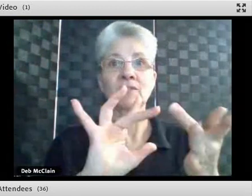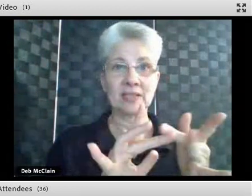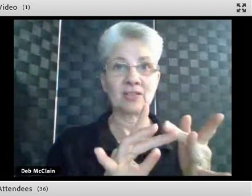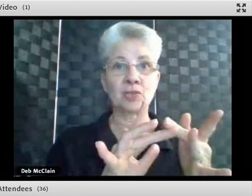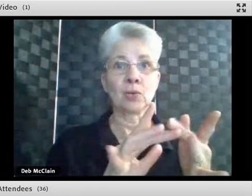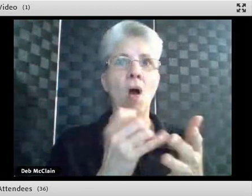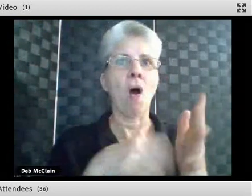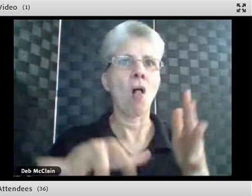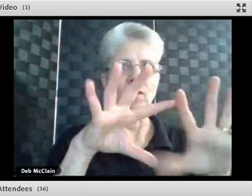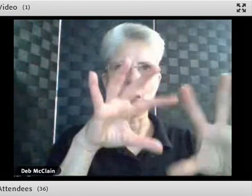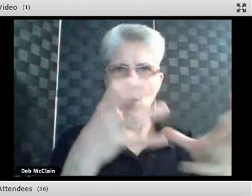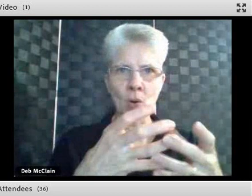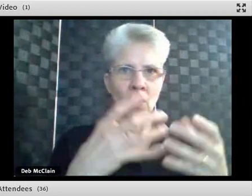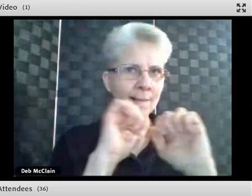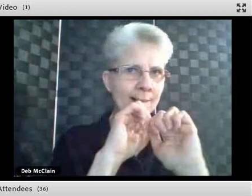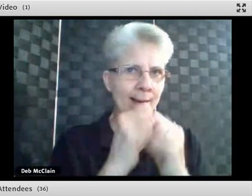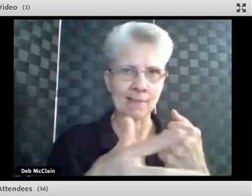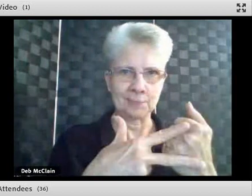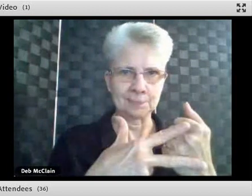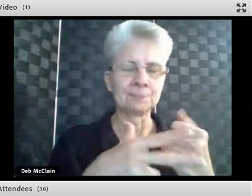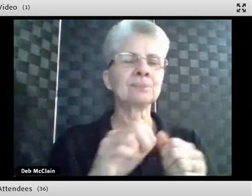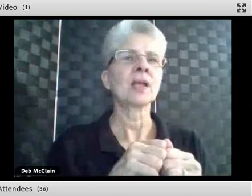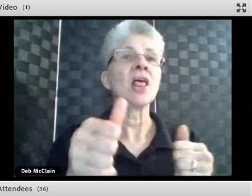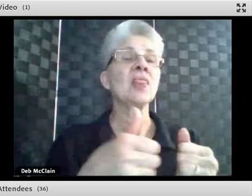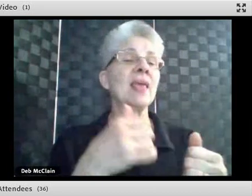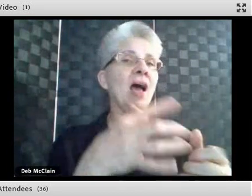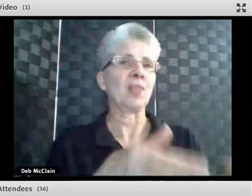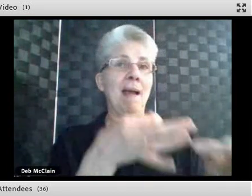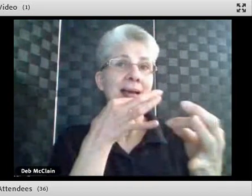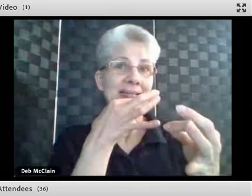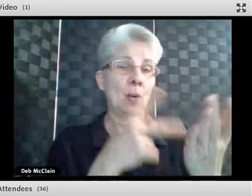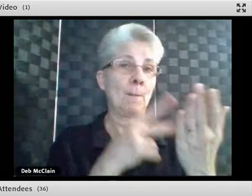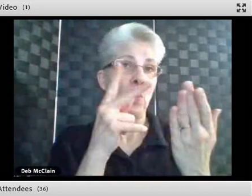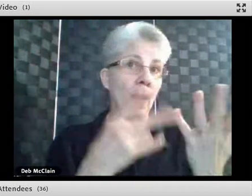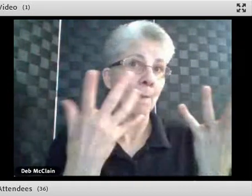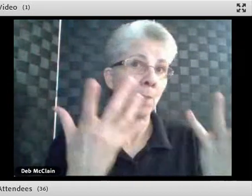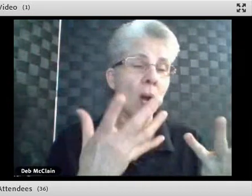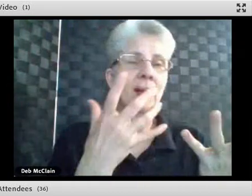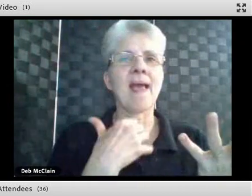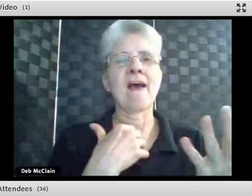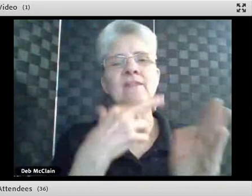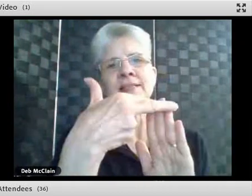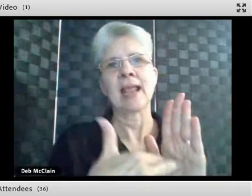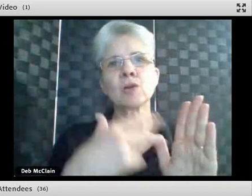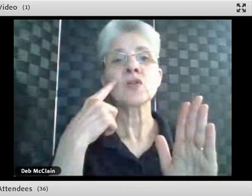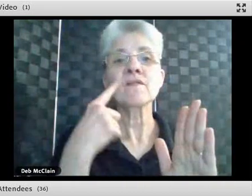all over the world. The other ideal program would have standards for common